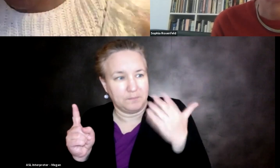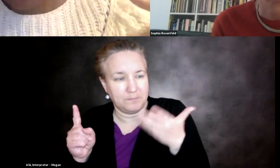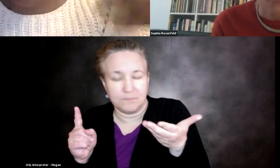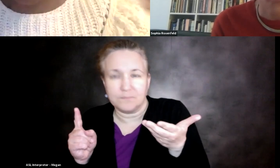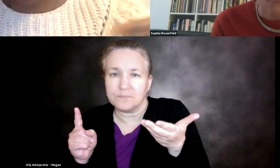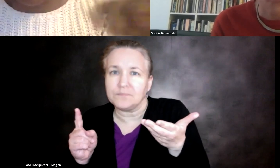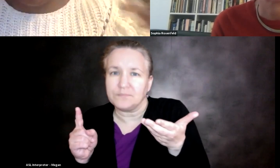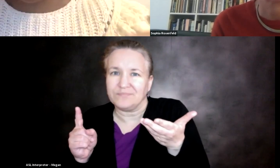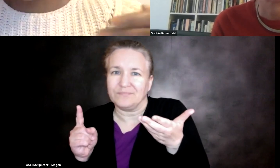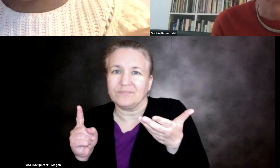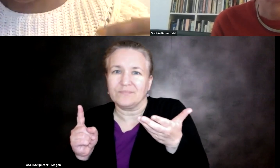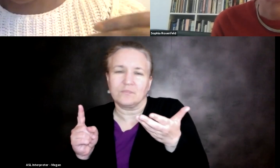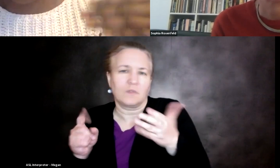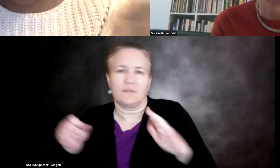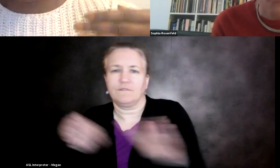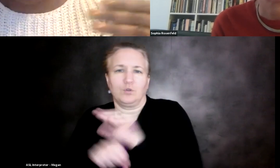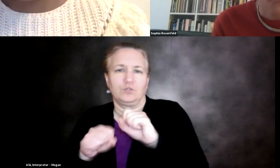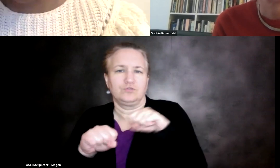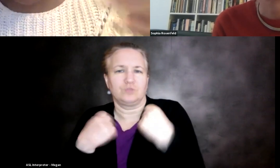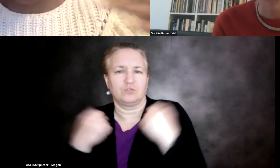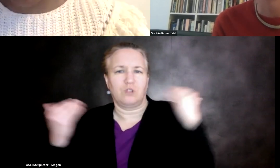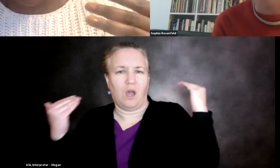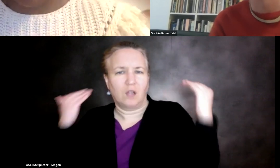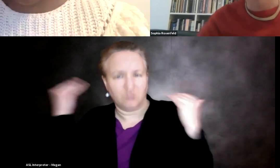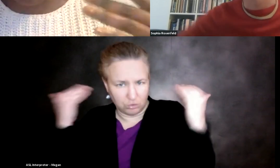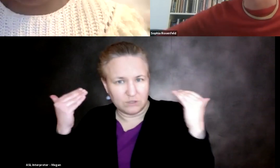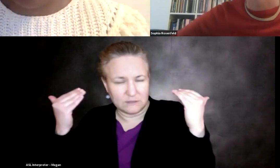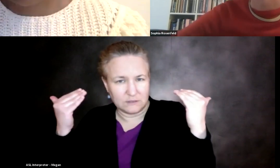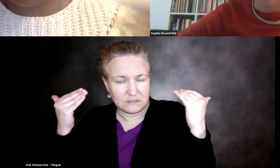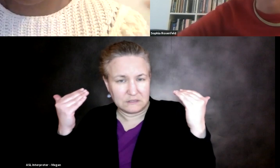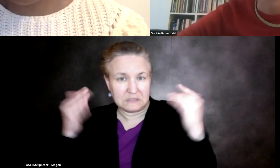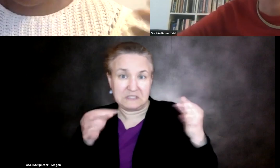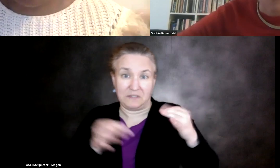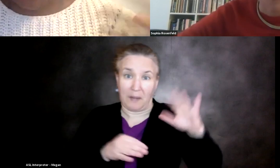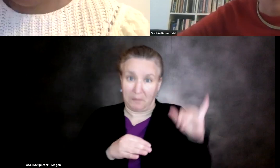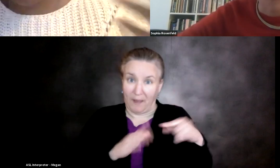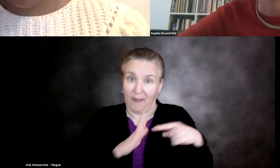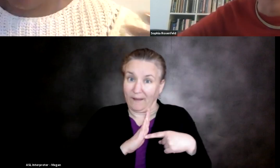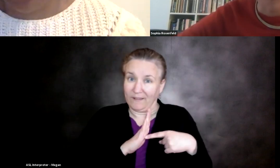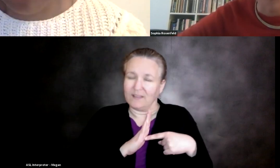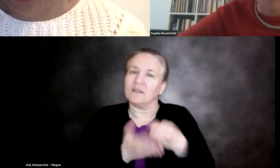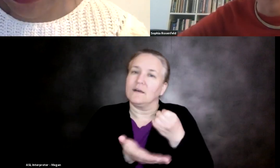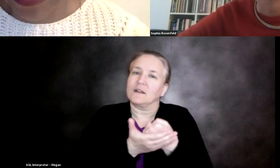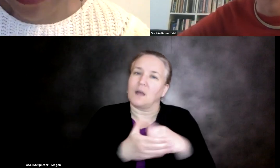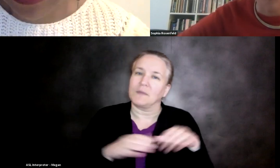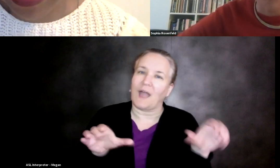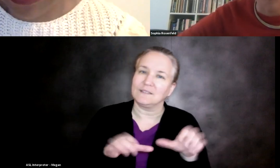the full social adulthood that had been defined by your economic activity, your economic status